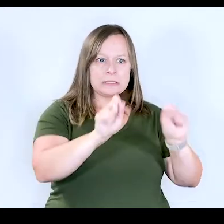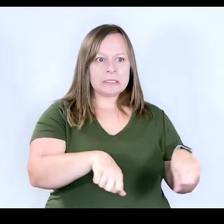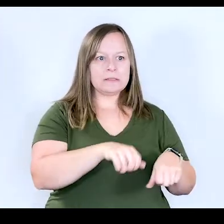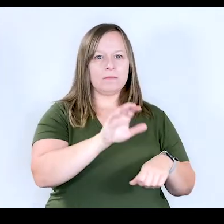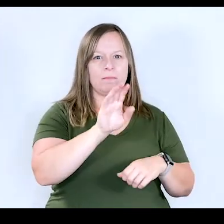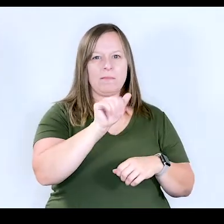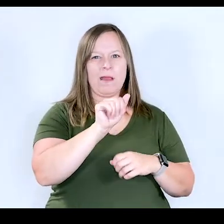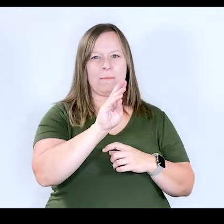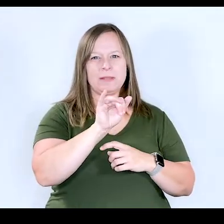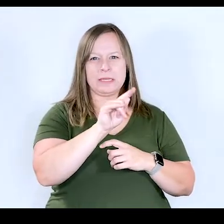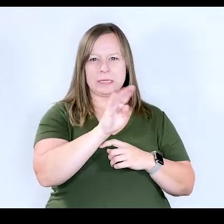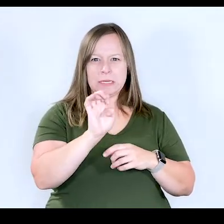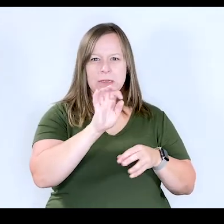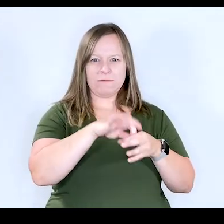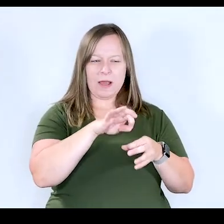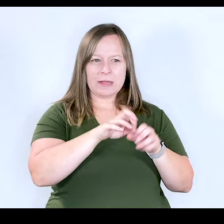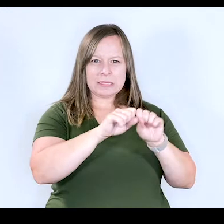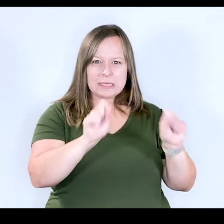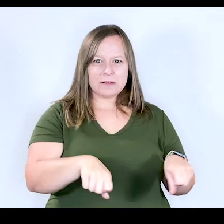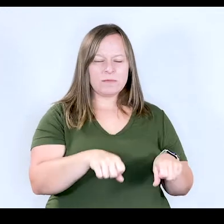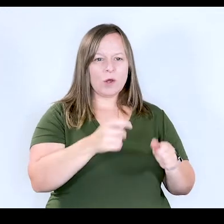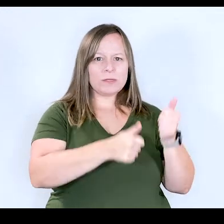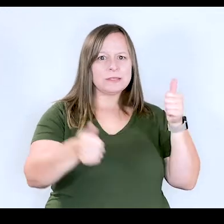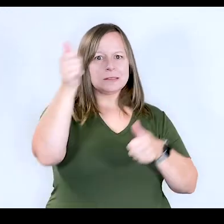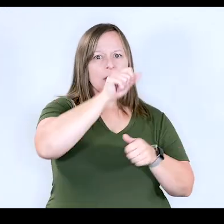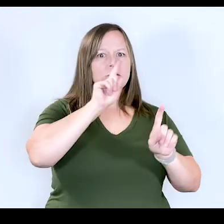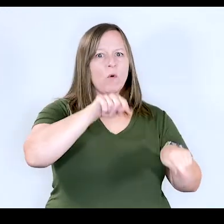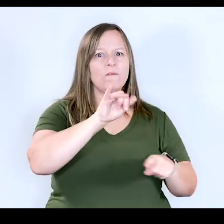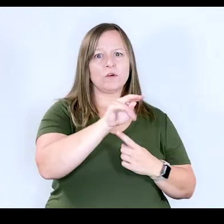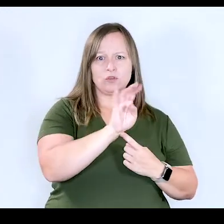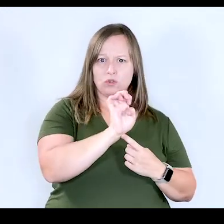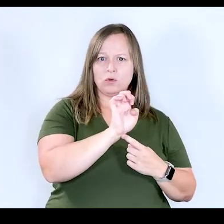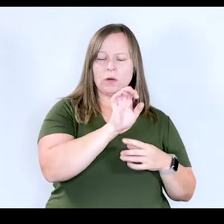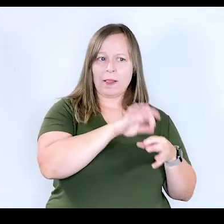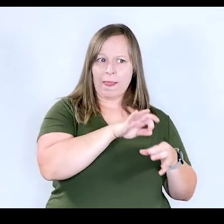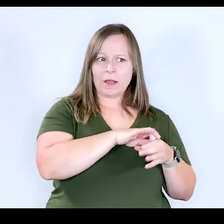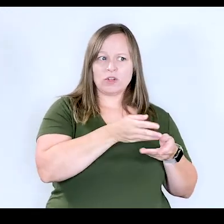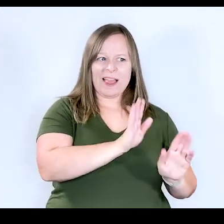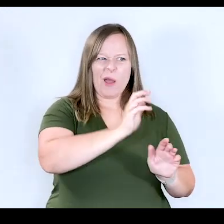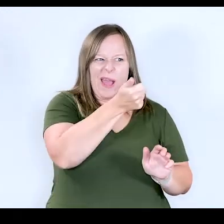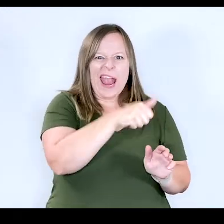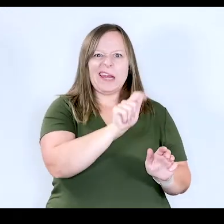We have an absentee ballot system. There was an executive order put out for June to allow anyone